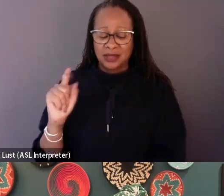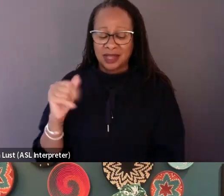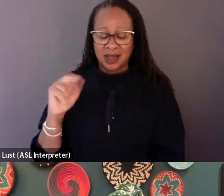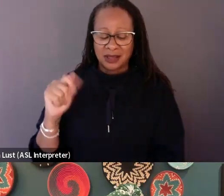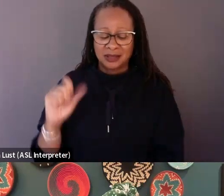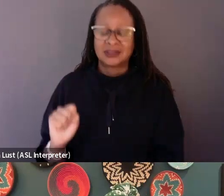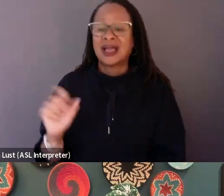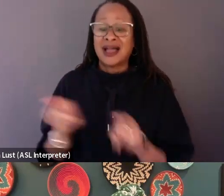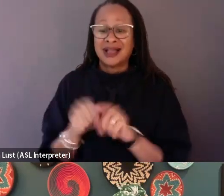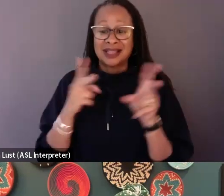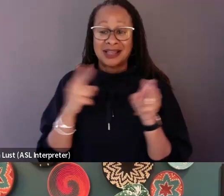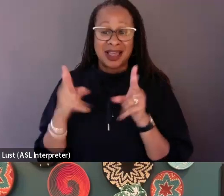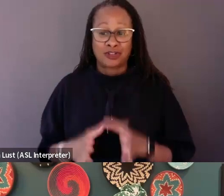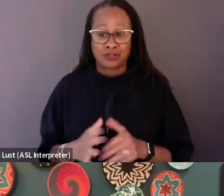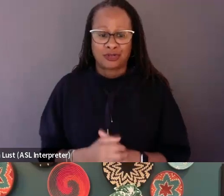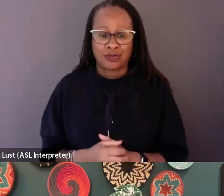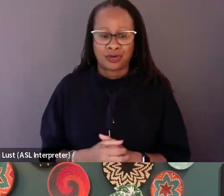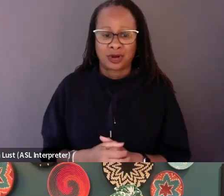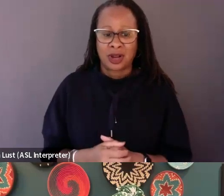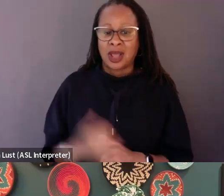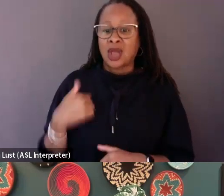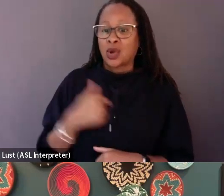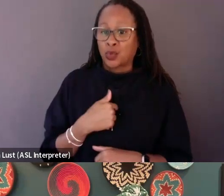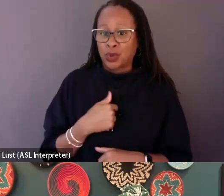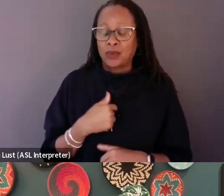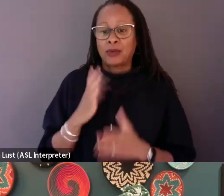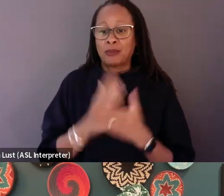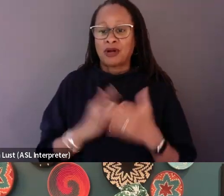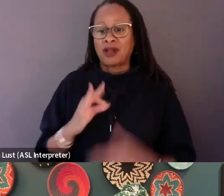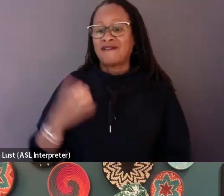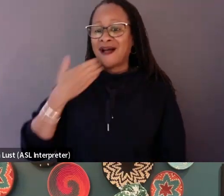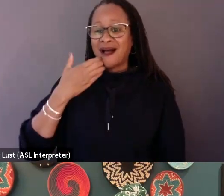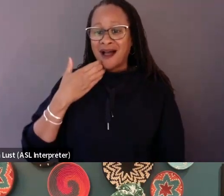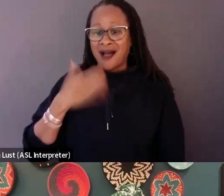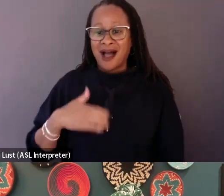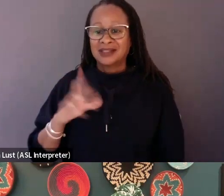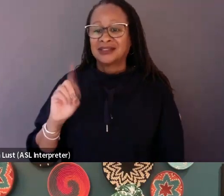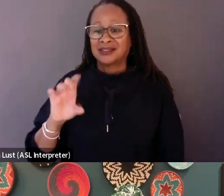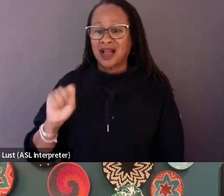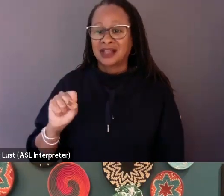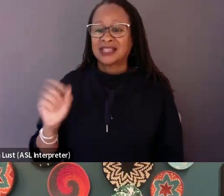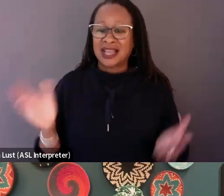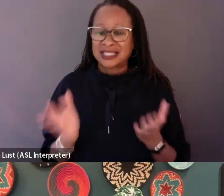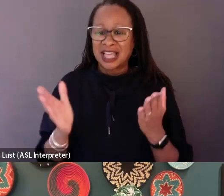We were a part of the Hot Dogs Accelerator Lab, and I was looking for an editor, trying to find one.